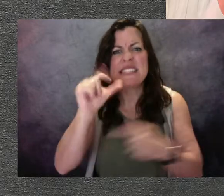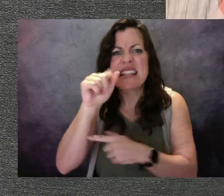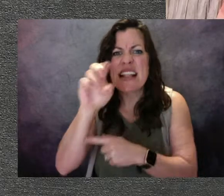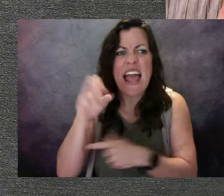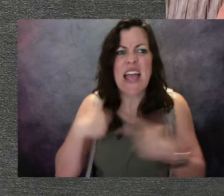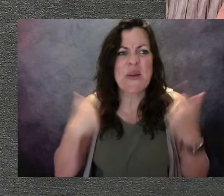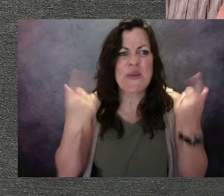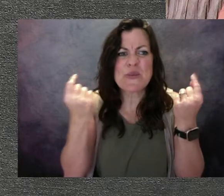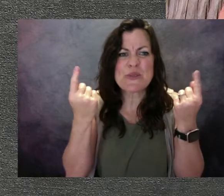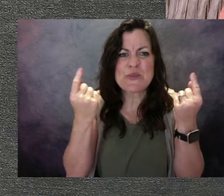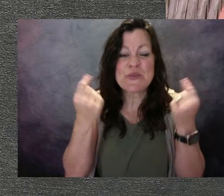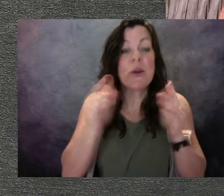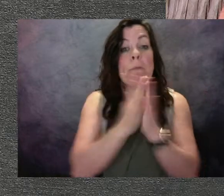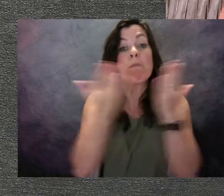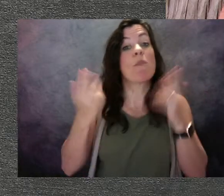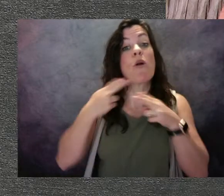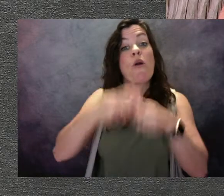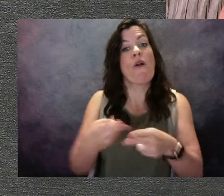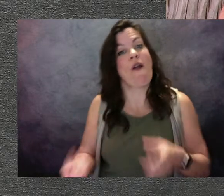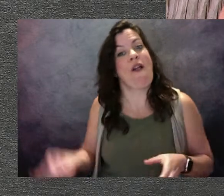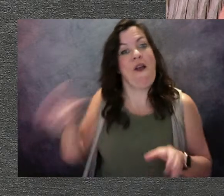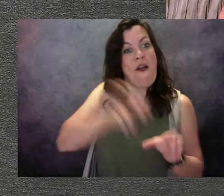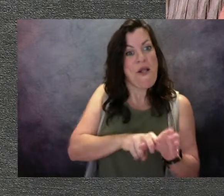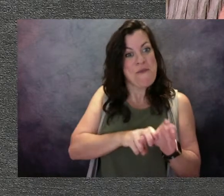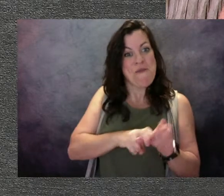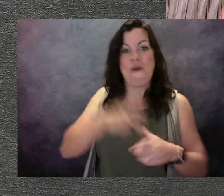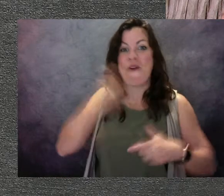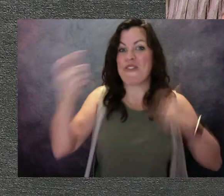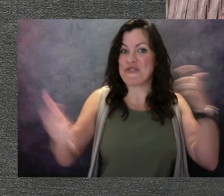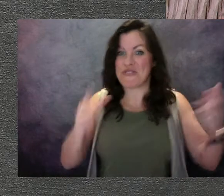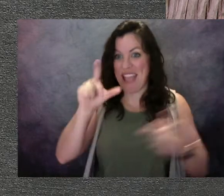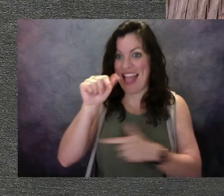"All Aboard the Great Lakes" by Kevin and Haily Meyers.